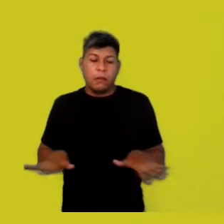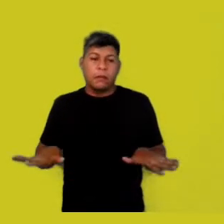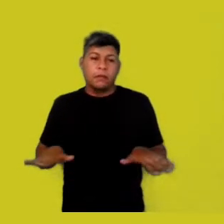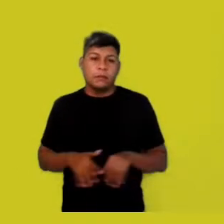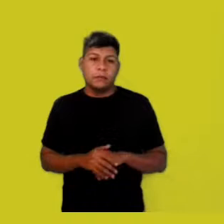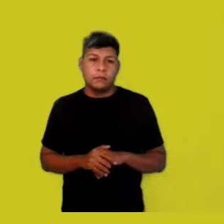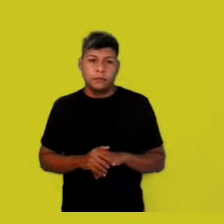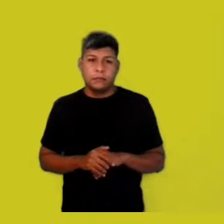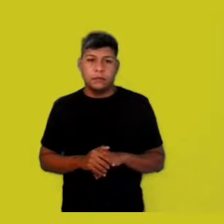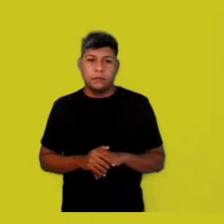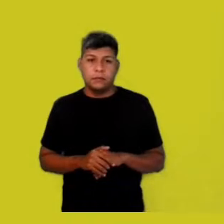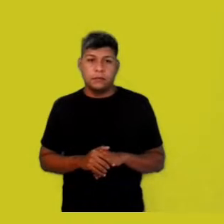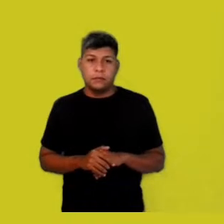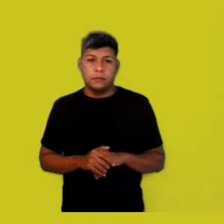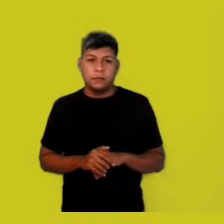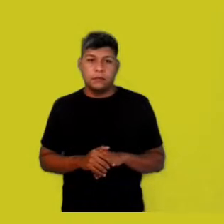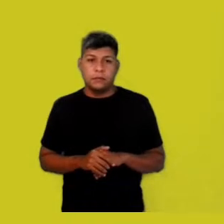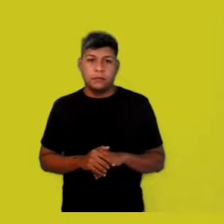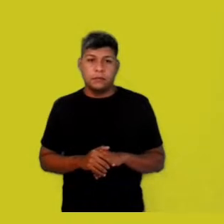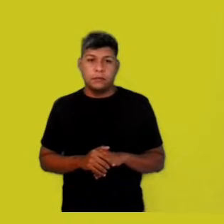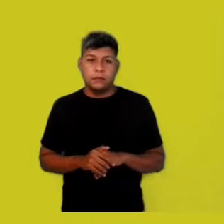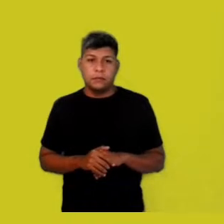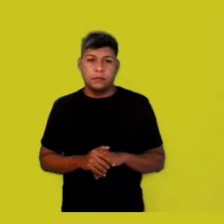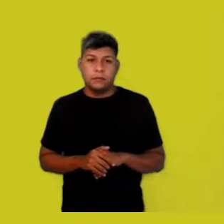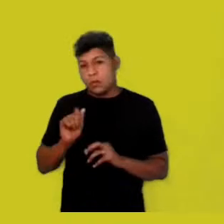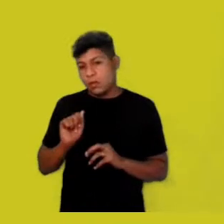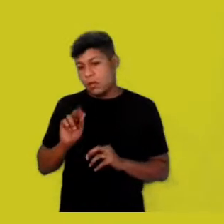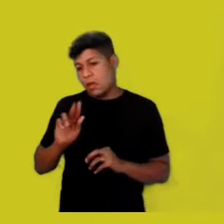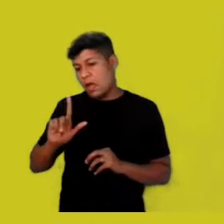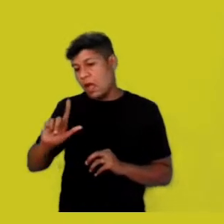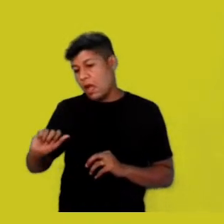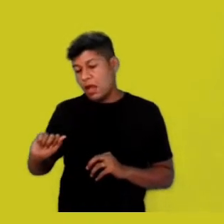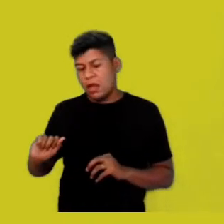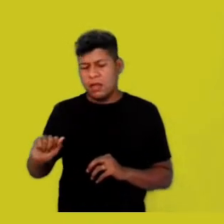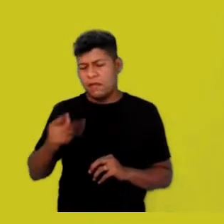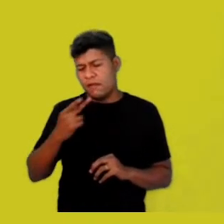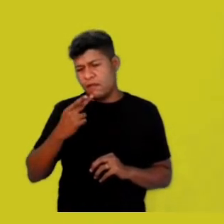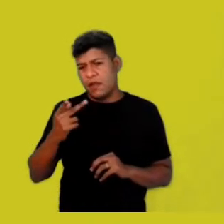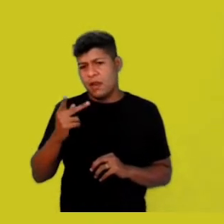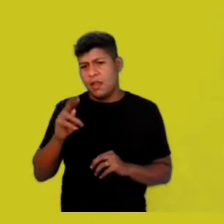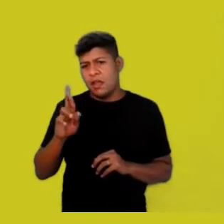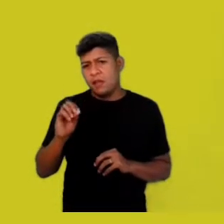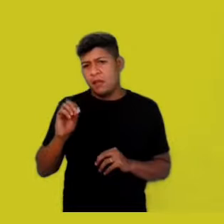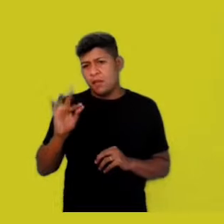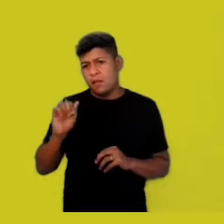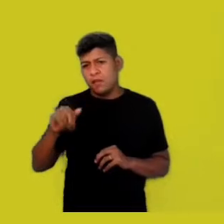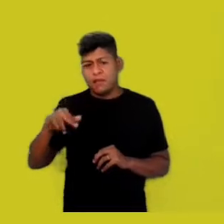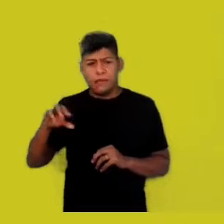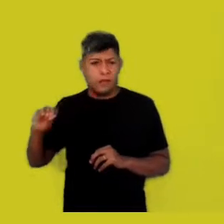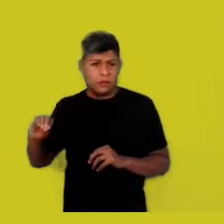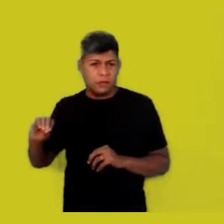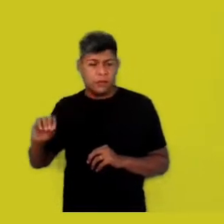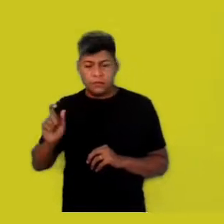What was presented by Carla as profanation. Which is interesting, actually, the use of this word,